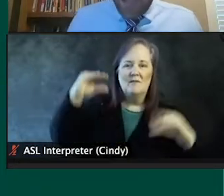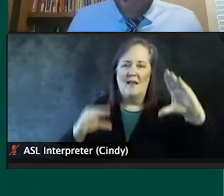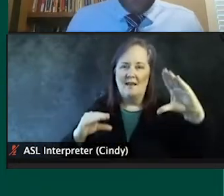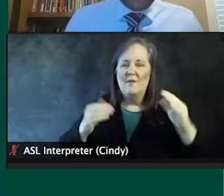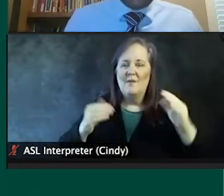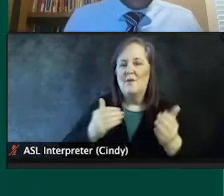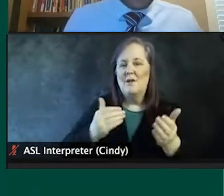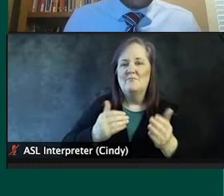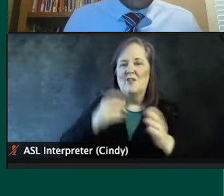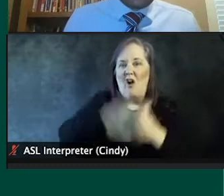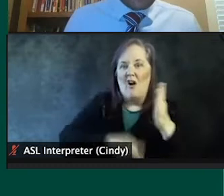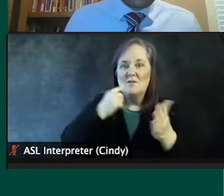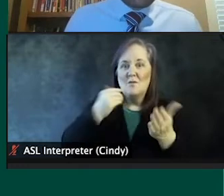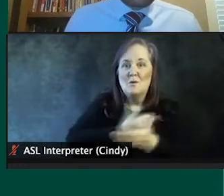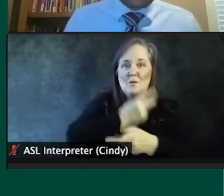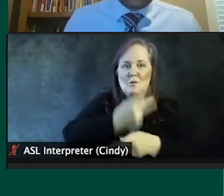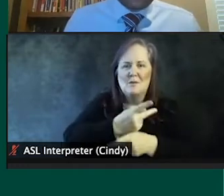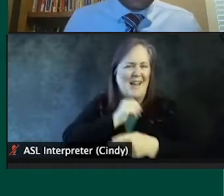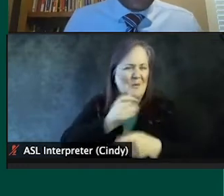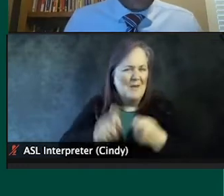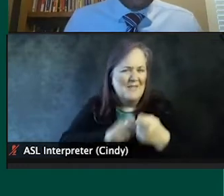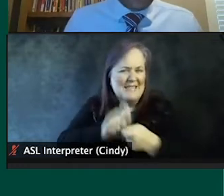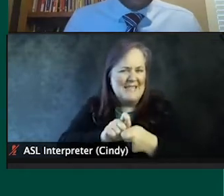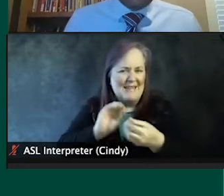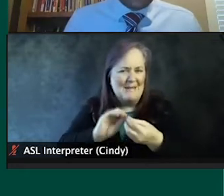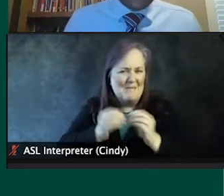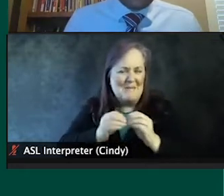I don't have that the exact number in front of me on Prop 71.